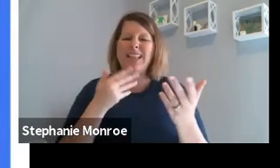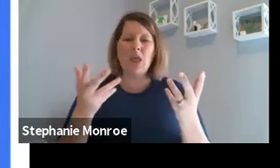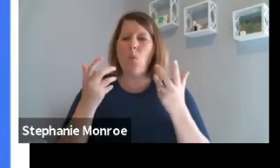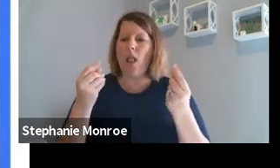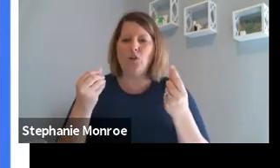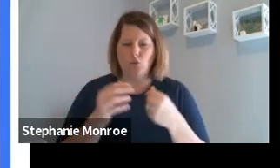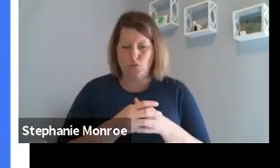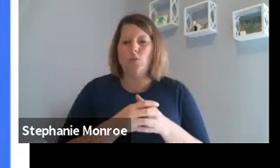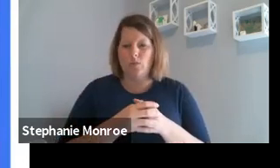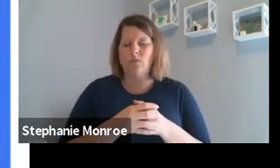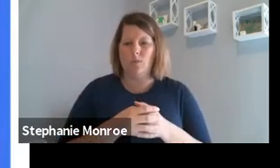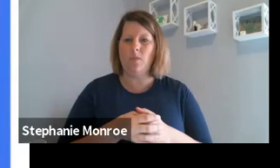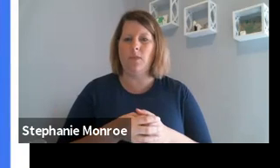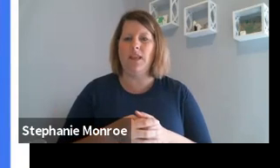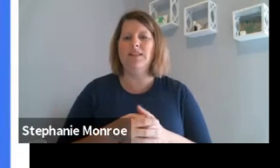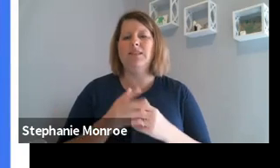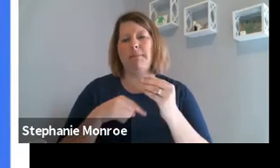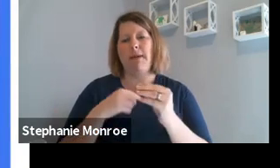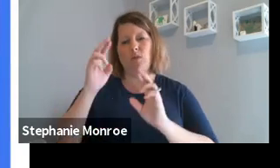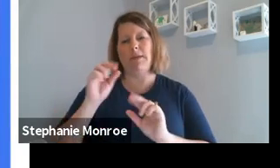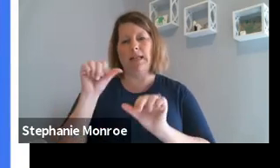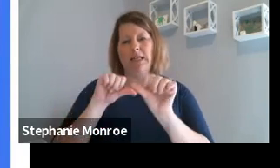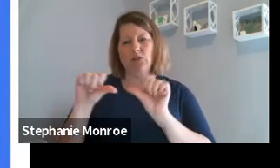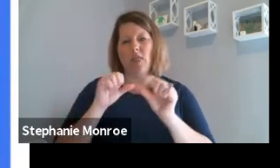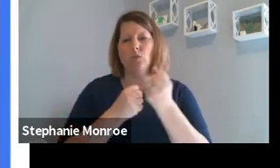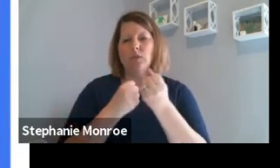It's about respecting each other's and supporting each other